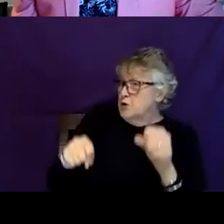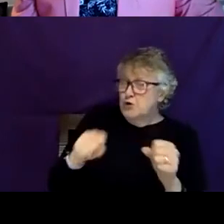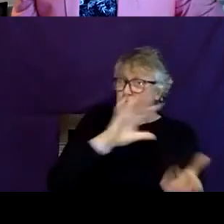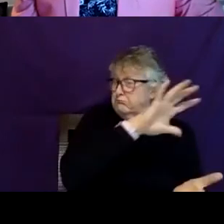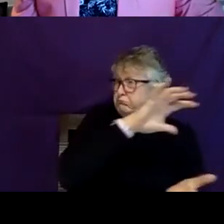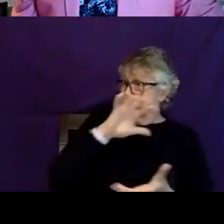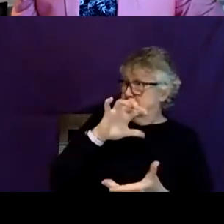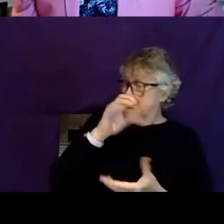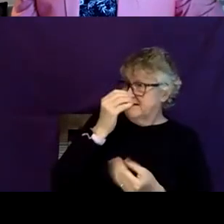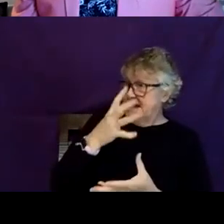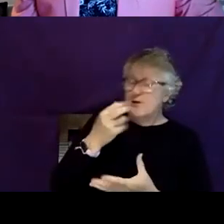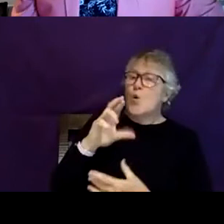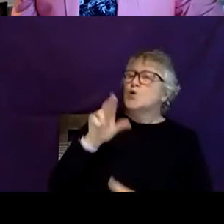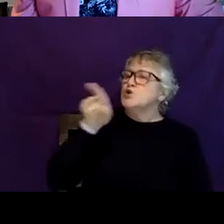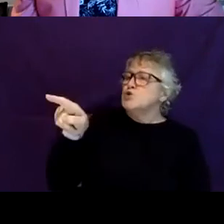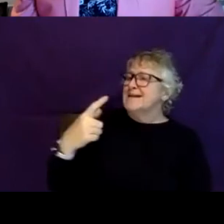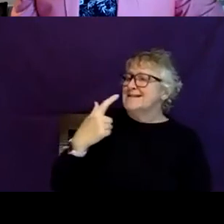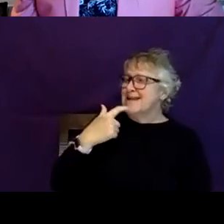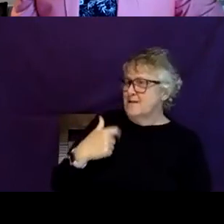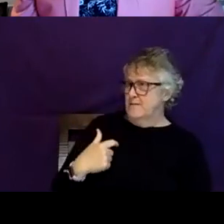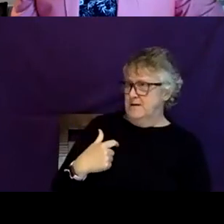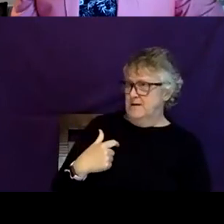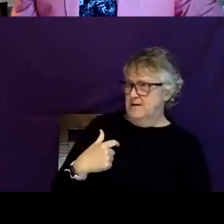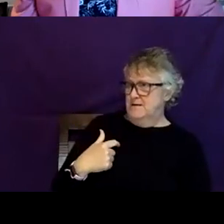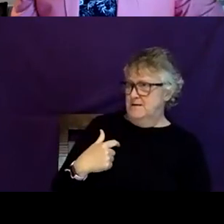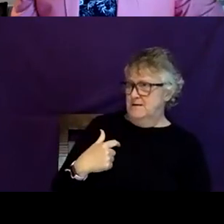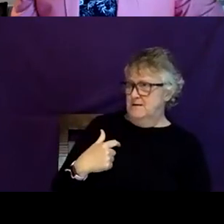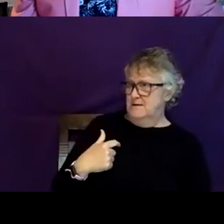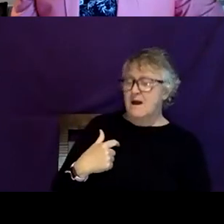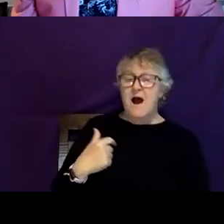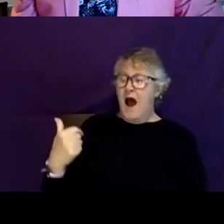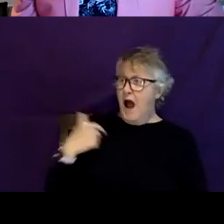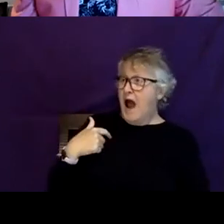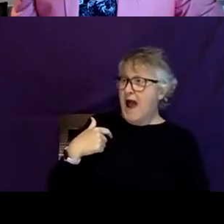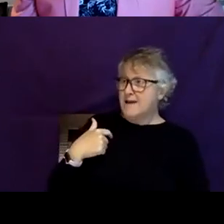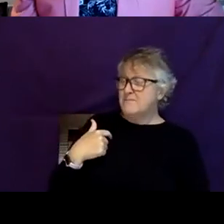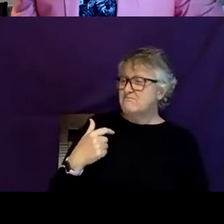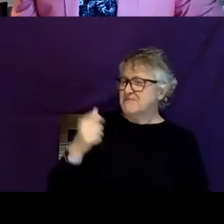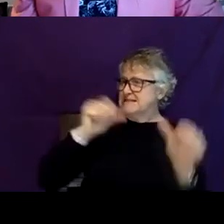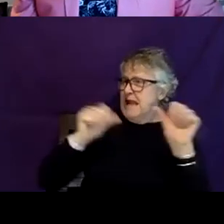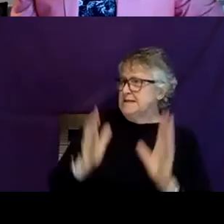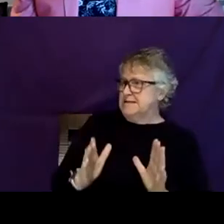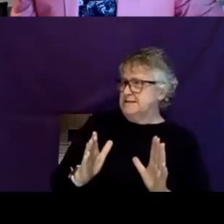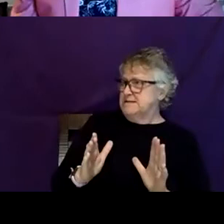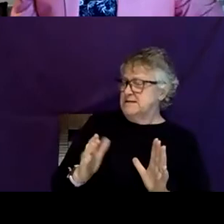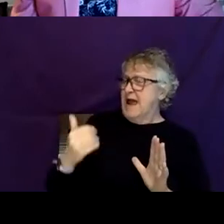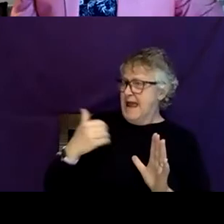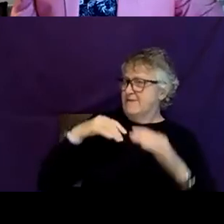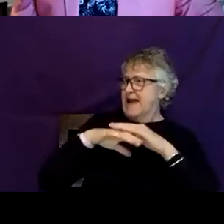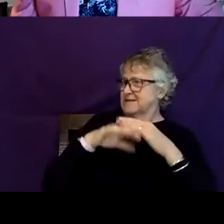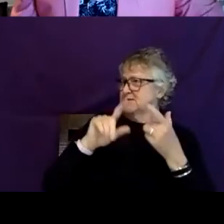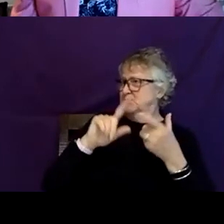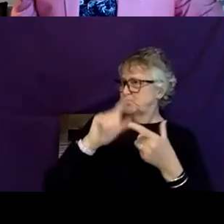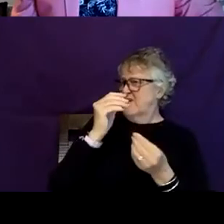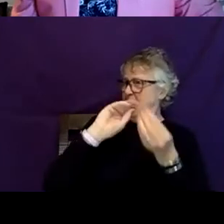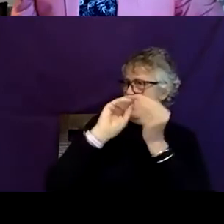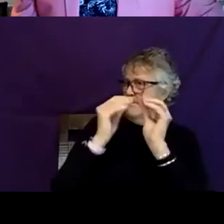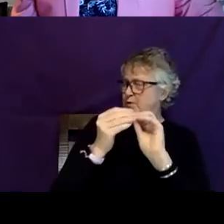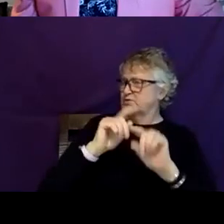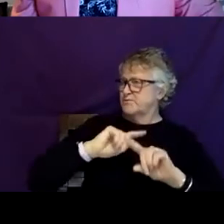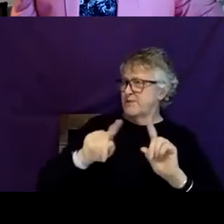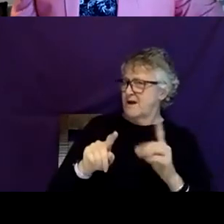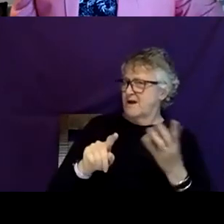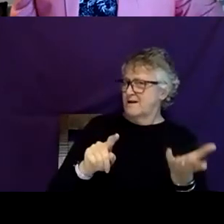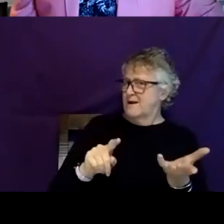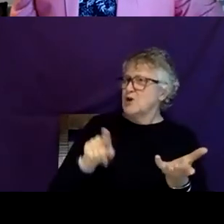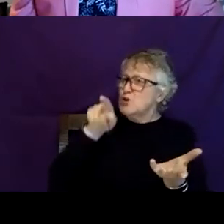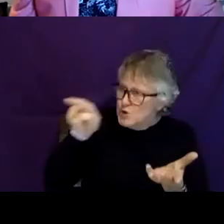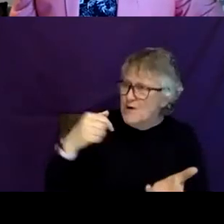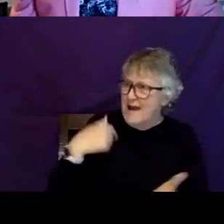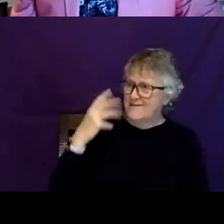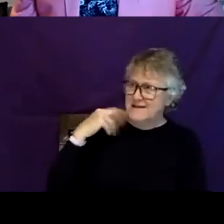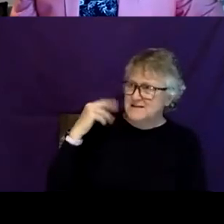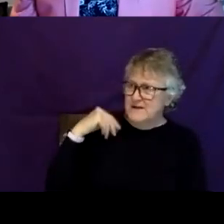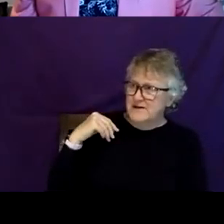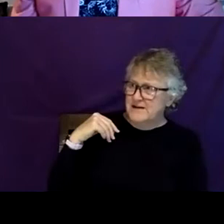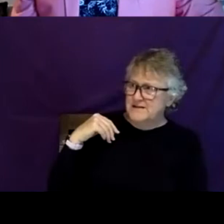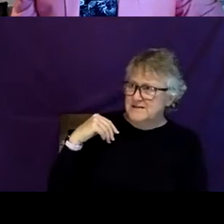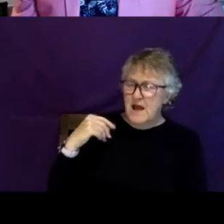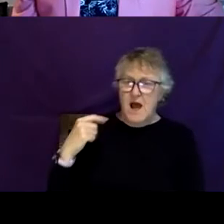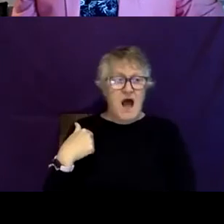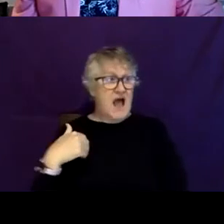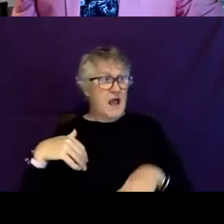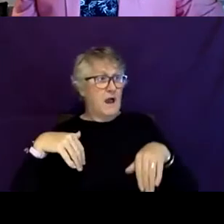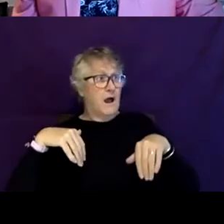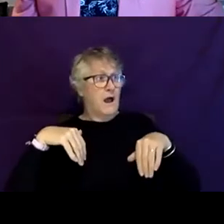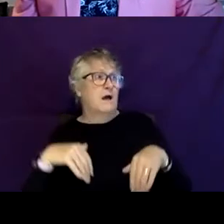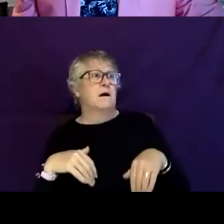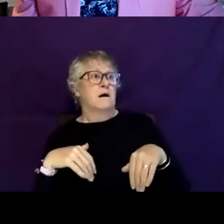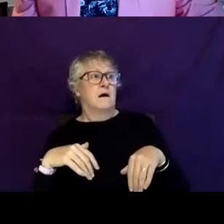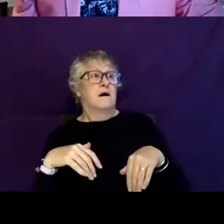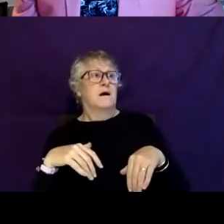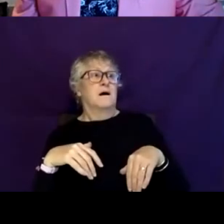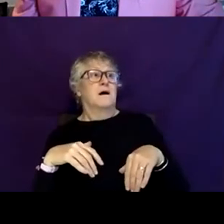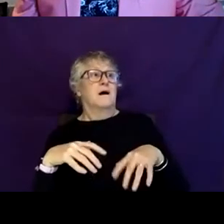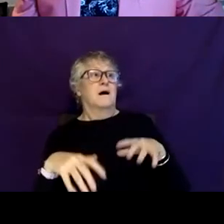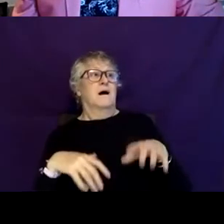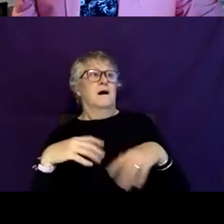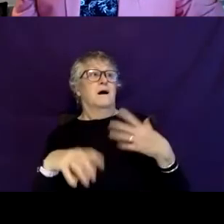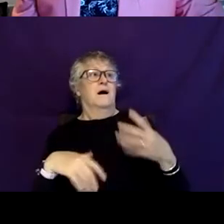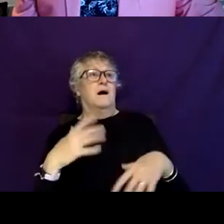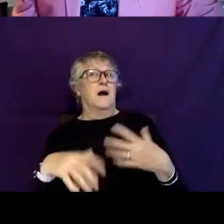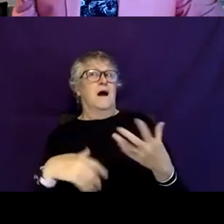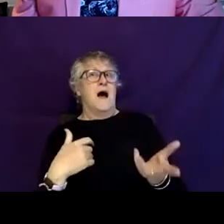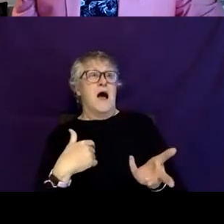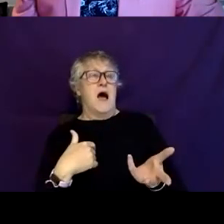And she's like you direct me I'm the epidemiologist I have the access, the resources, but I want to know what the community wants to know. And I was like, I have never been asked that question by an epidemiologist before, and I didn't even know that we could ask that